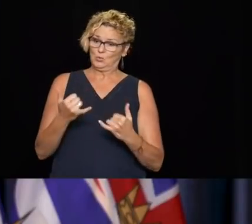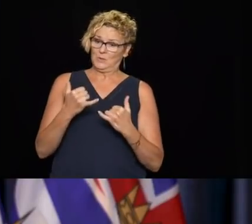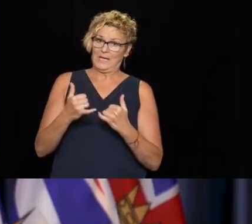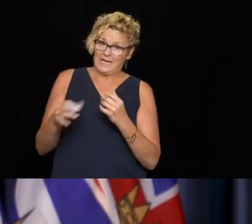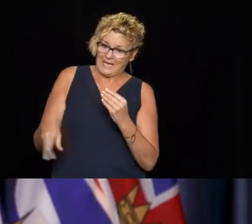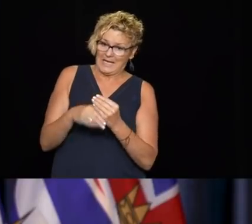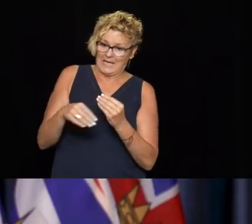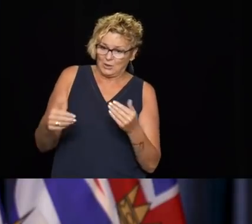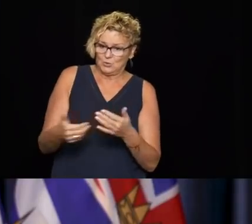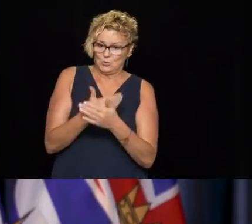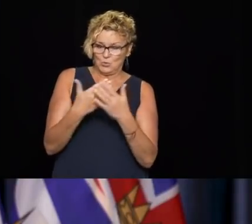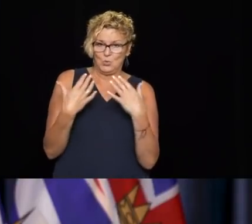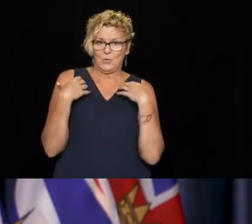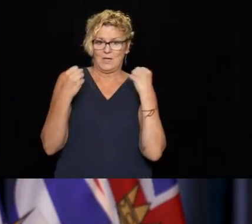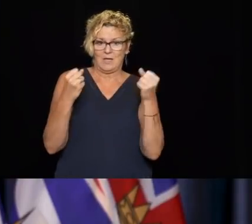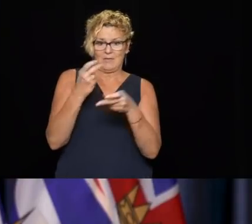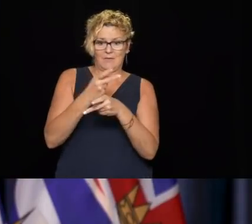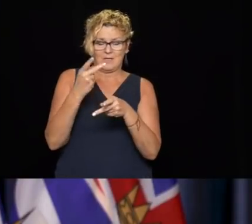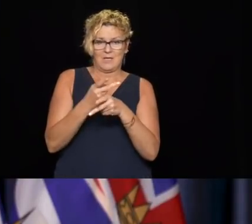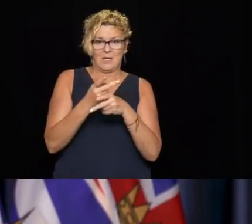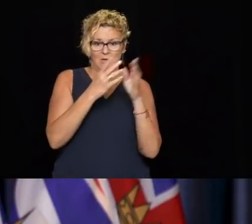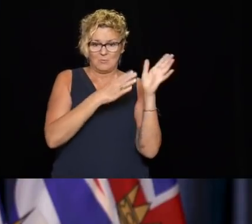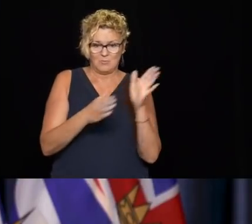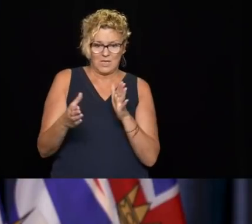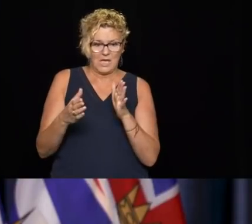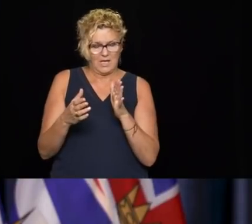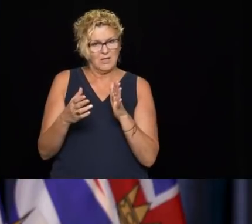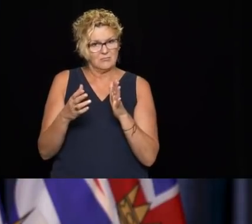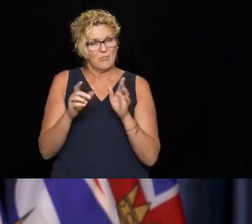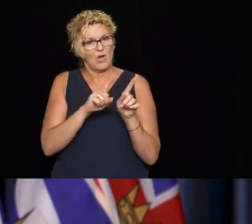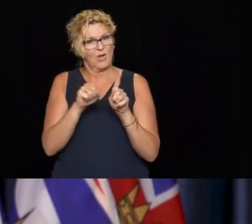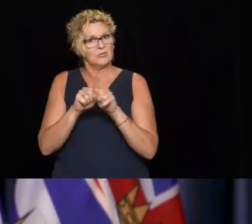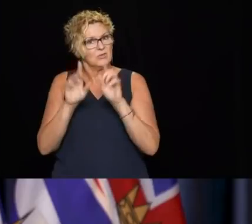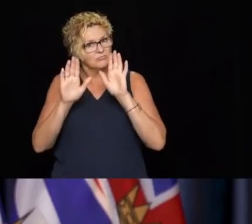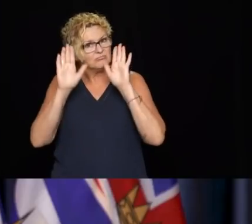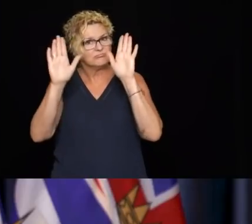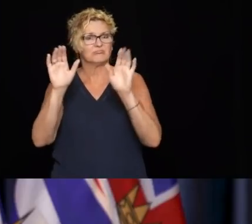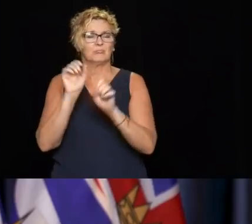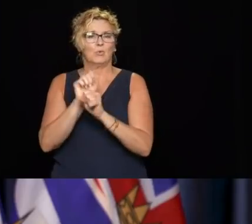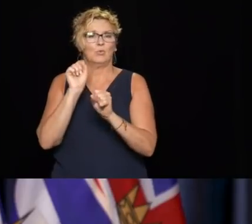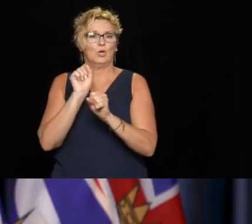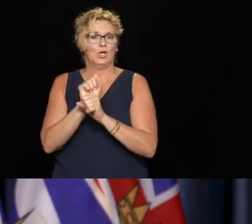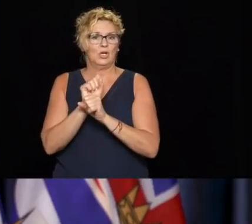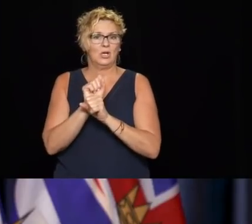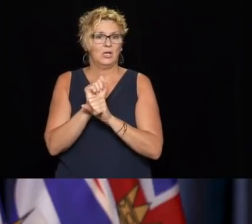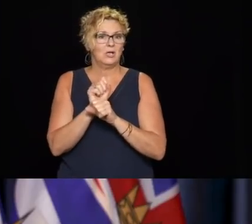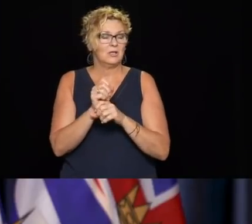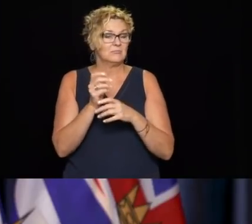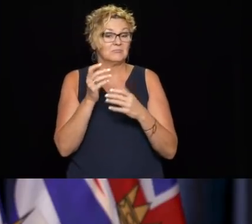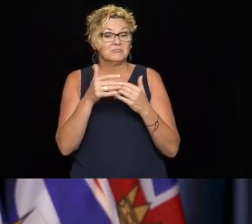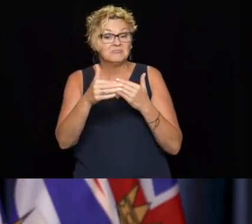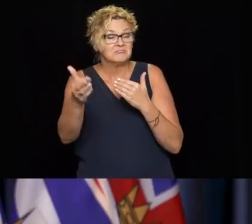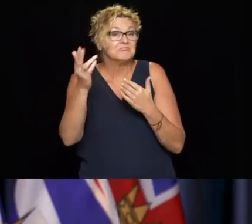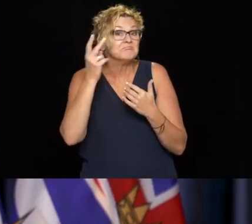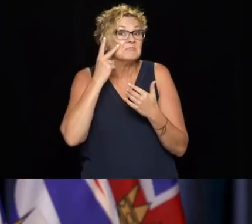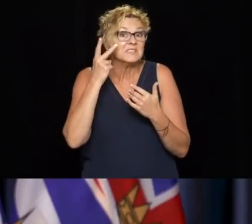is updating us on the status of our elected surgery regime, extraordinary work by healthcare professionals doctors, nurses, those admit patients, those that release patients